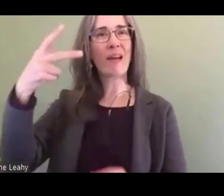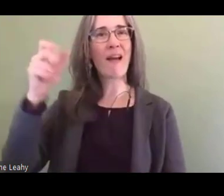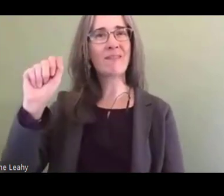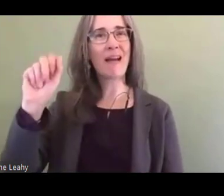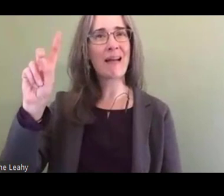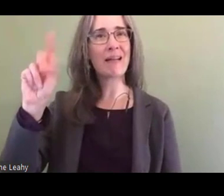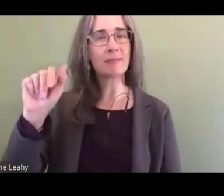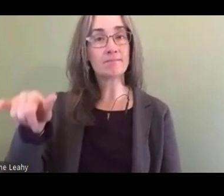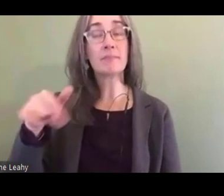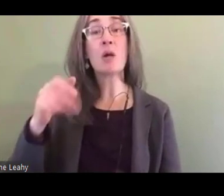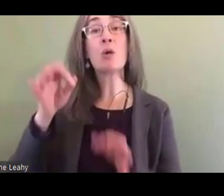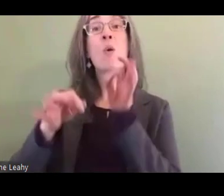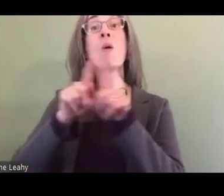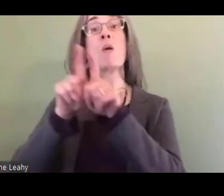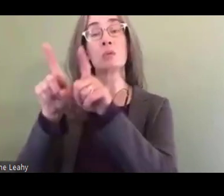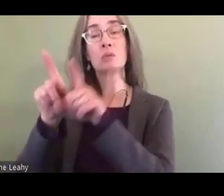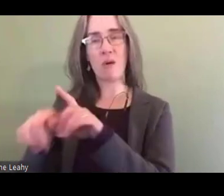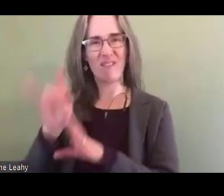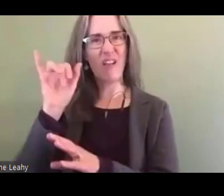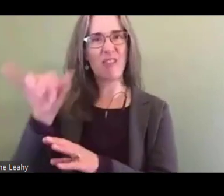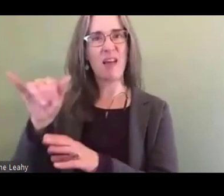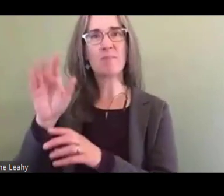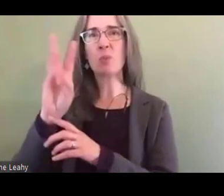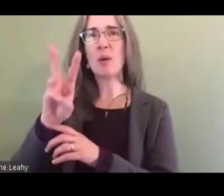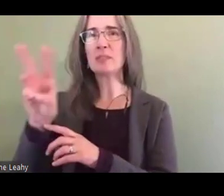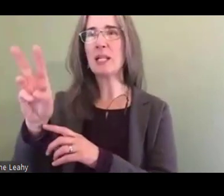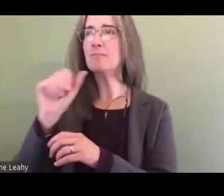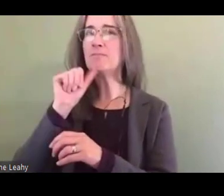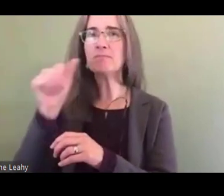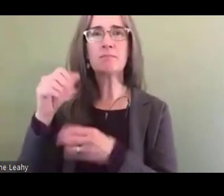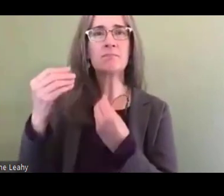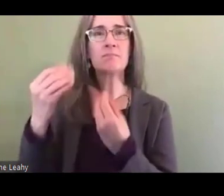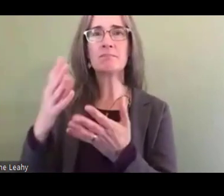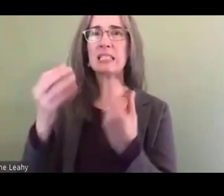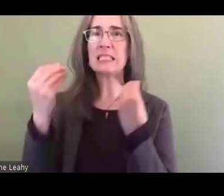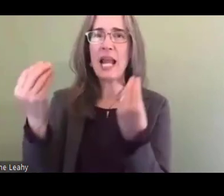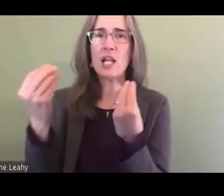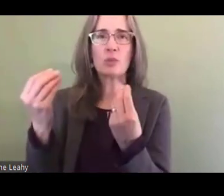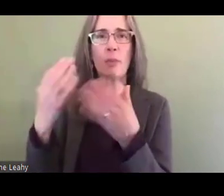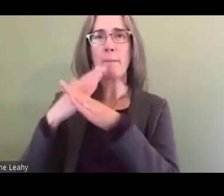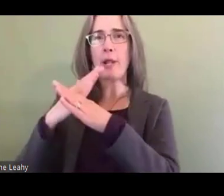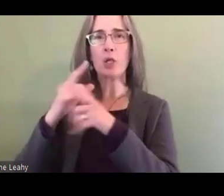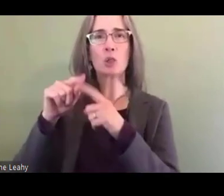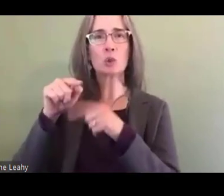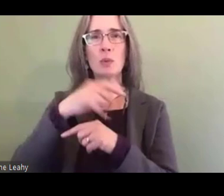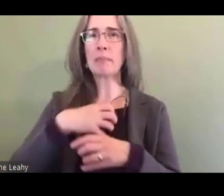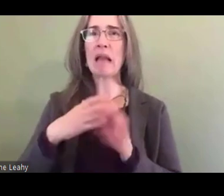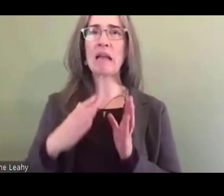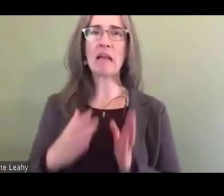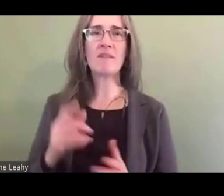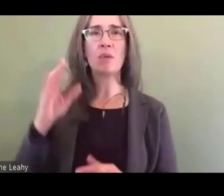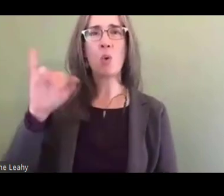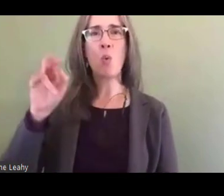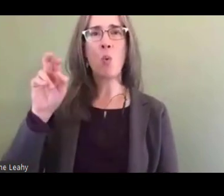The court also found the website did not pose a tangible barrier to the plaintiff, one Carlos Gil,